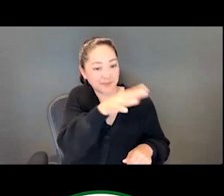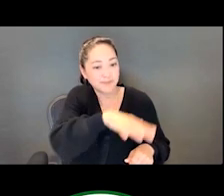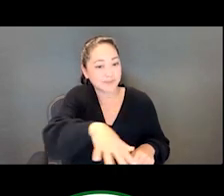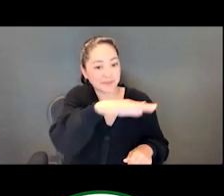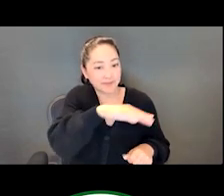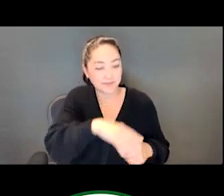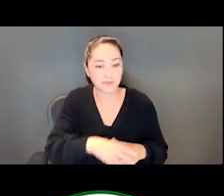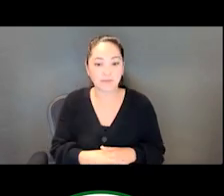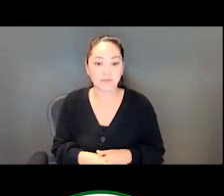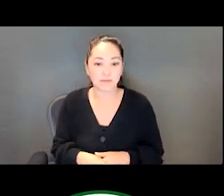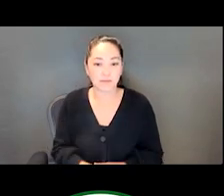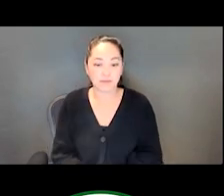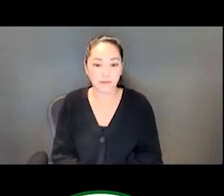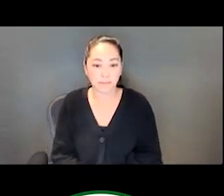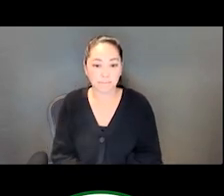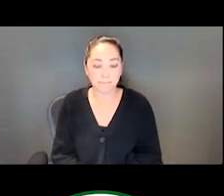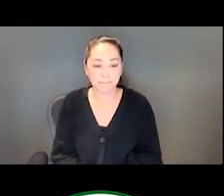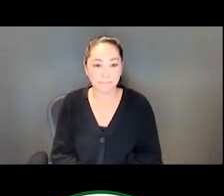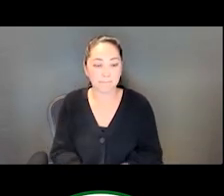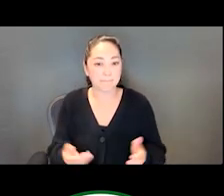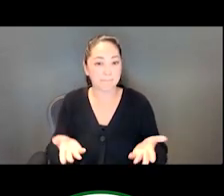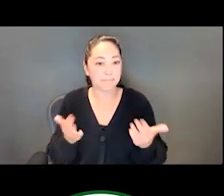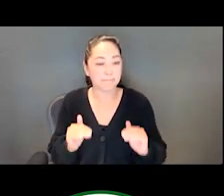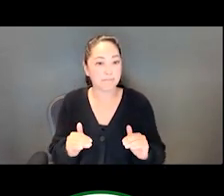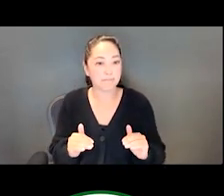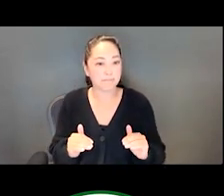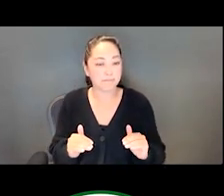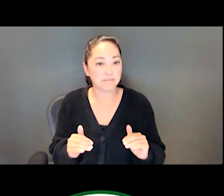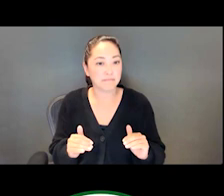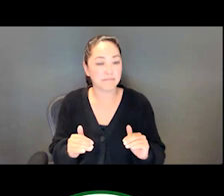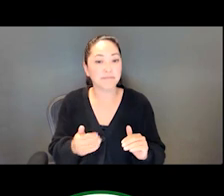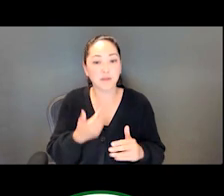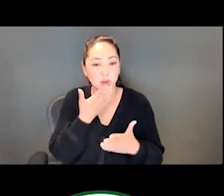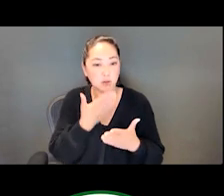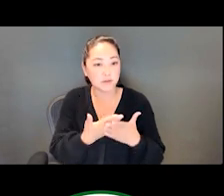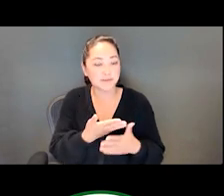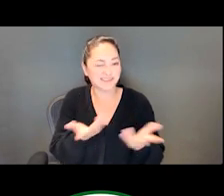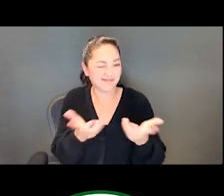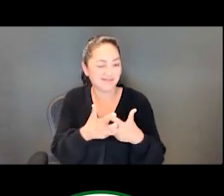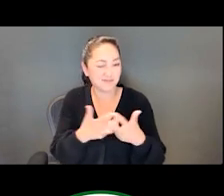So what is a good customer experience? When we talk about accessibility, usually we're